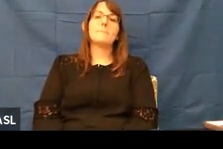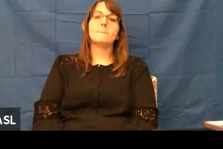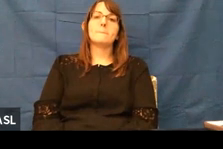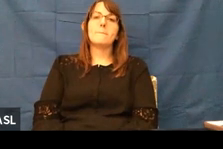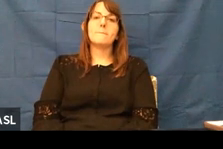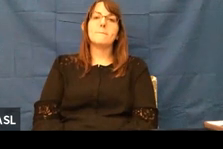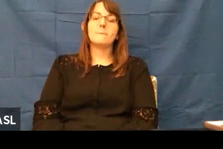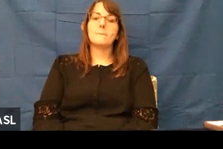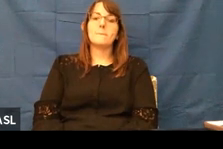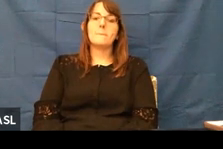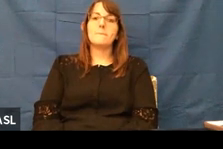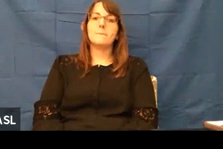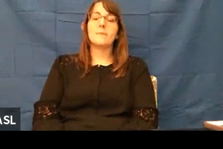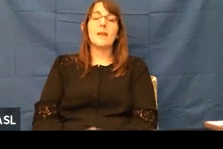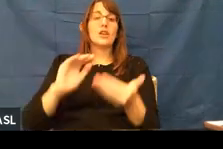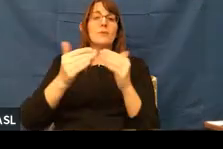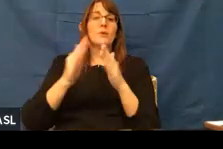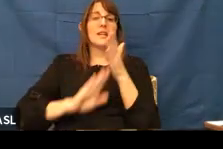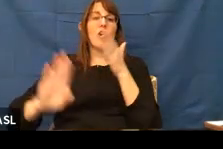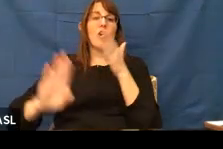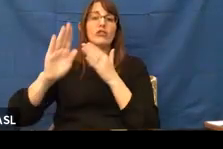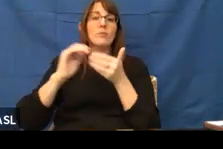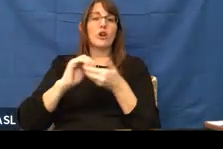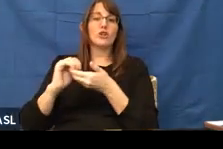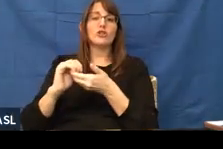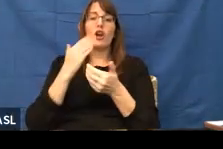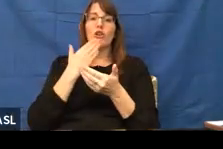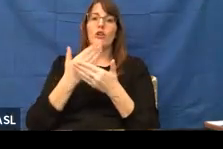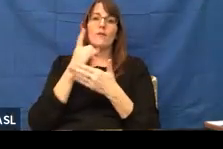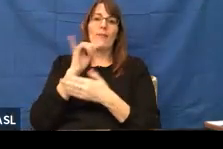Jewyl Alderson Clarke, SDCOE: Community College partners might be a good one to talk to about the certifications. They offer as well.